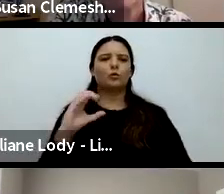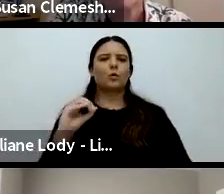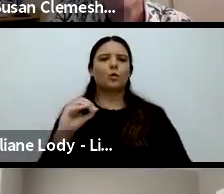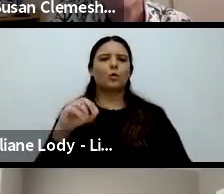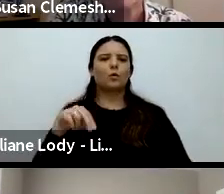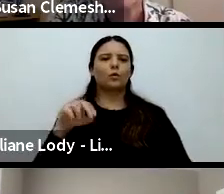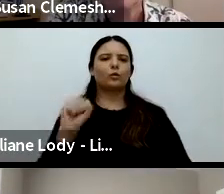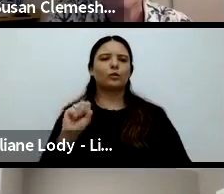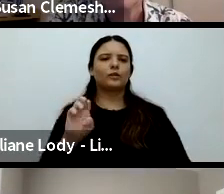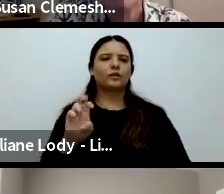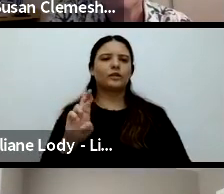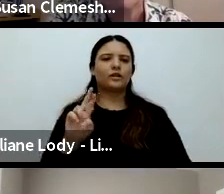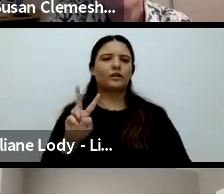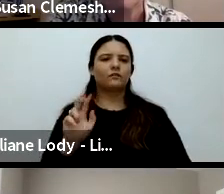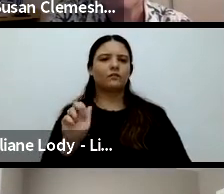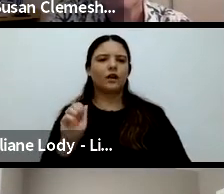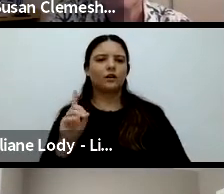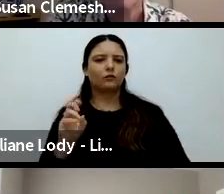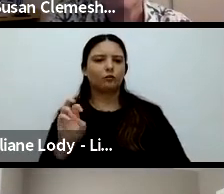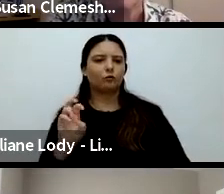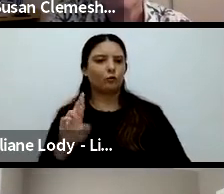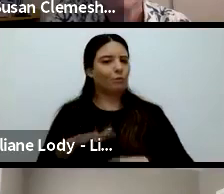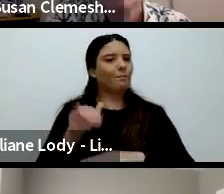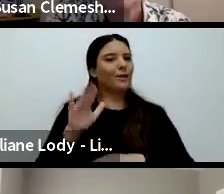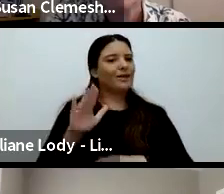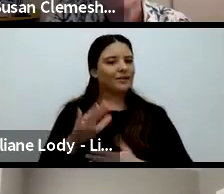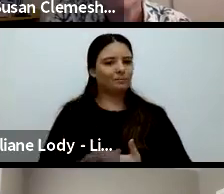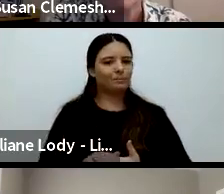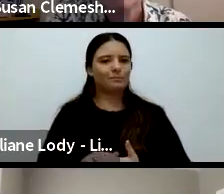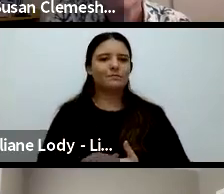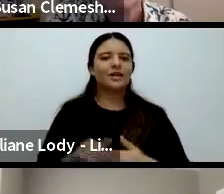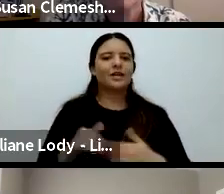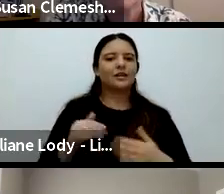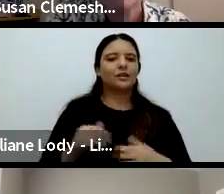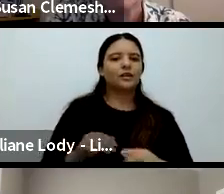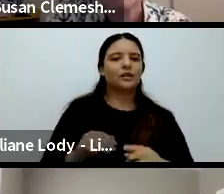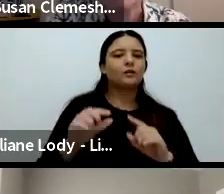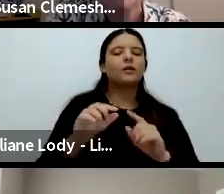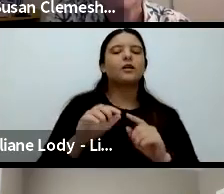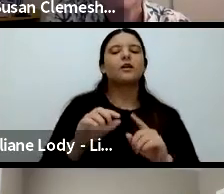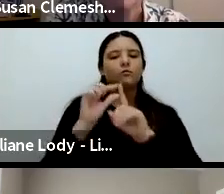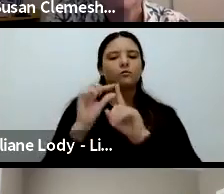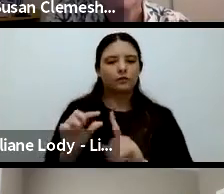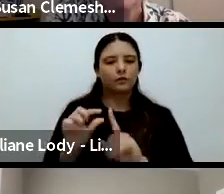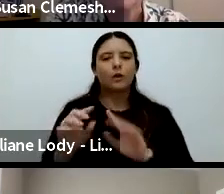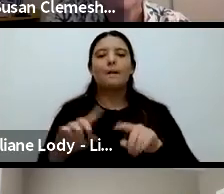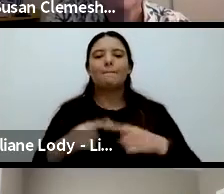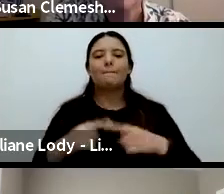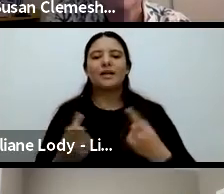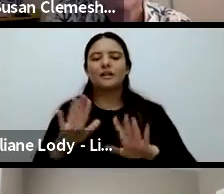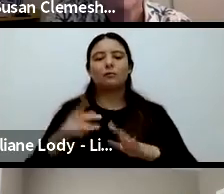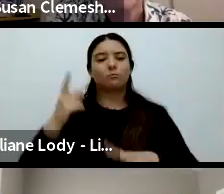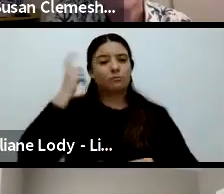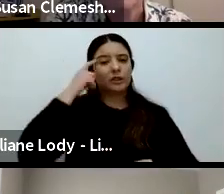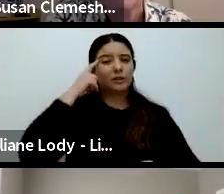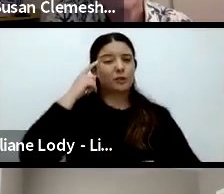they're probably are places that are have greater that are have greater latitude. But I would say that the now